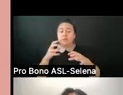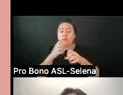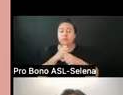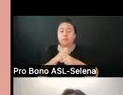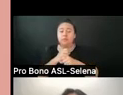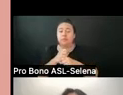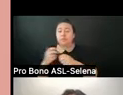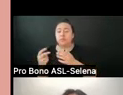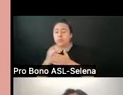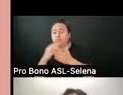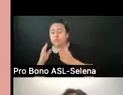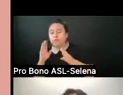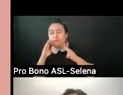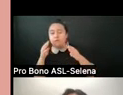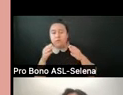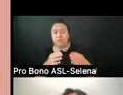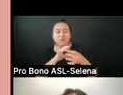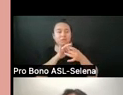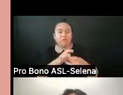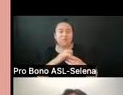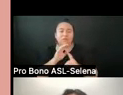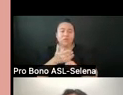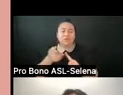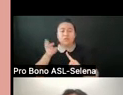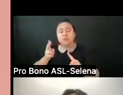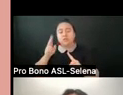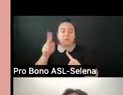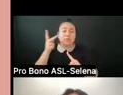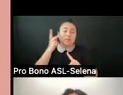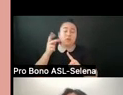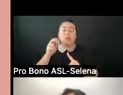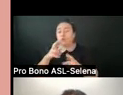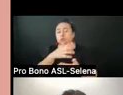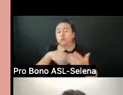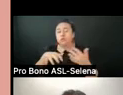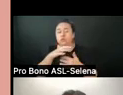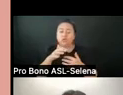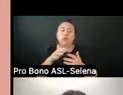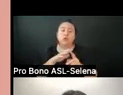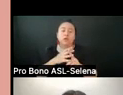relevant cultural, historical, political or social context for the film. You don't have to be exhaustive here.